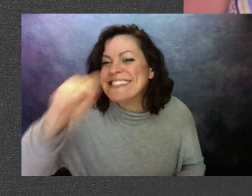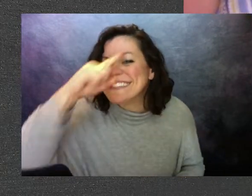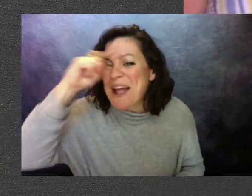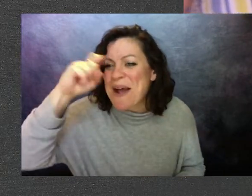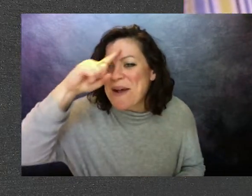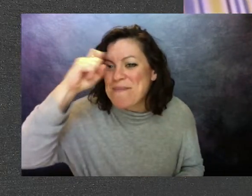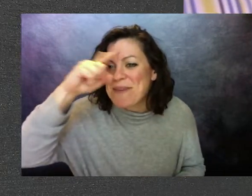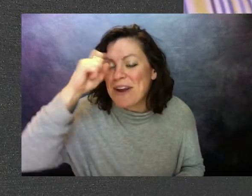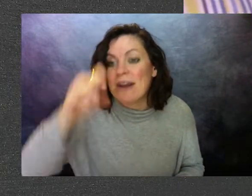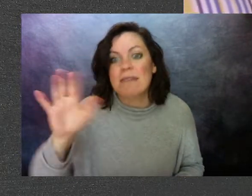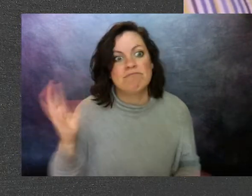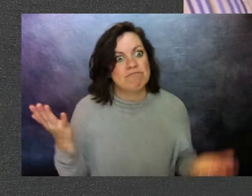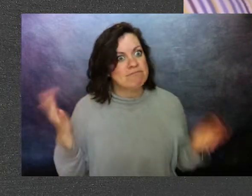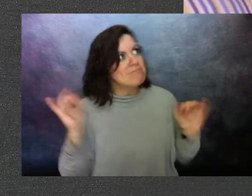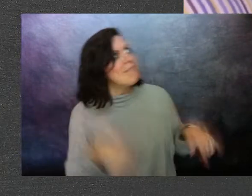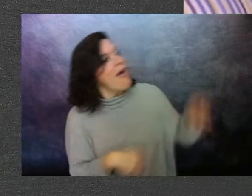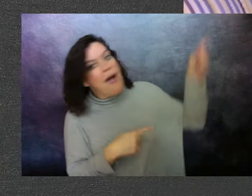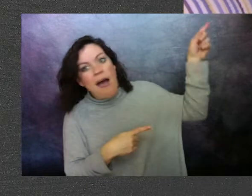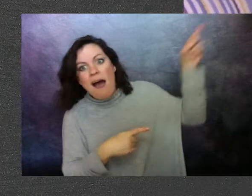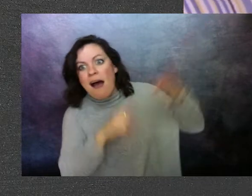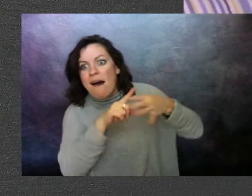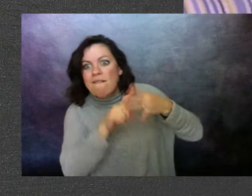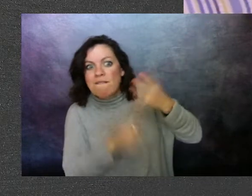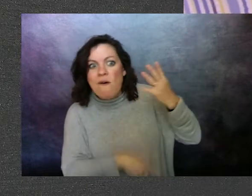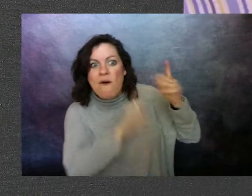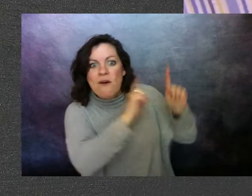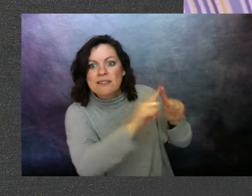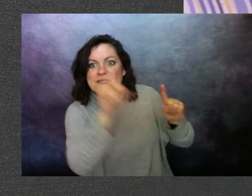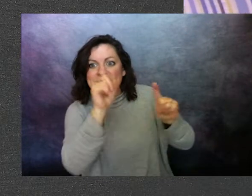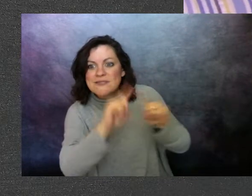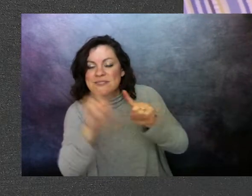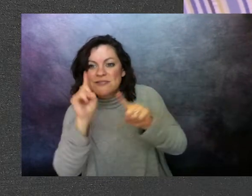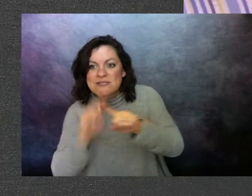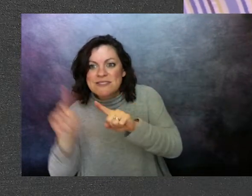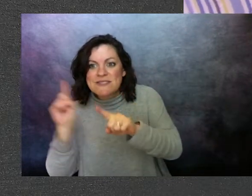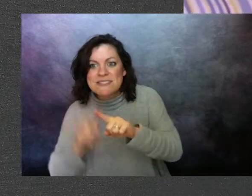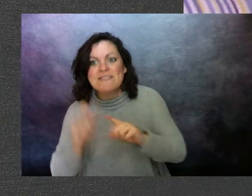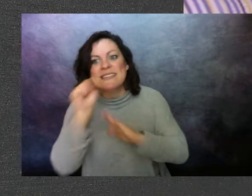So, we have all kinds of pictures up here on our wall.